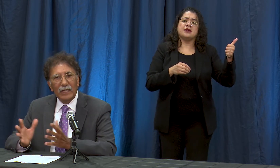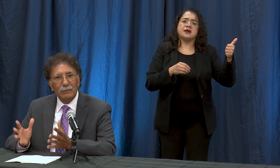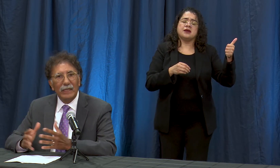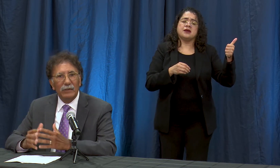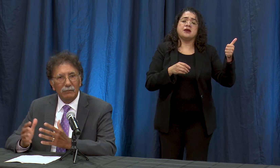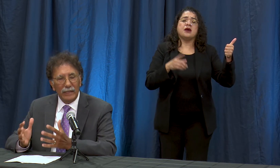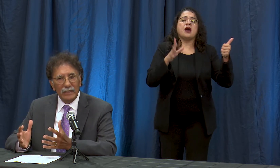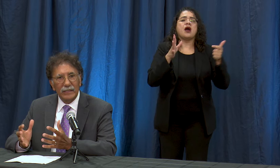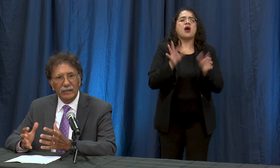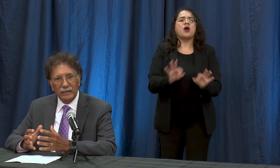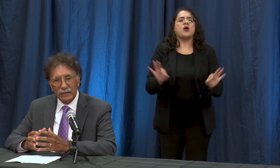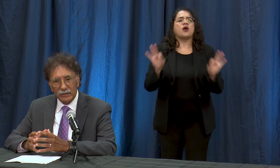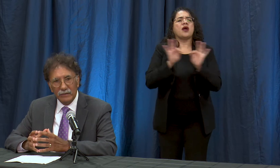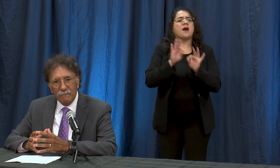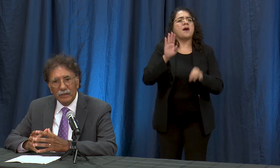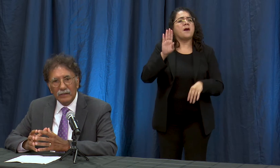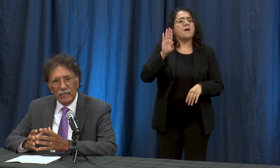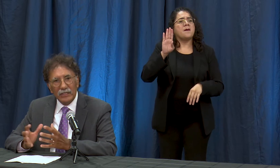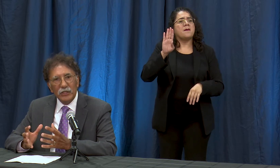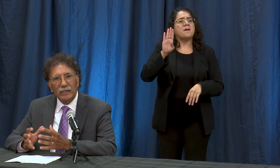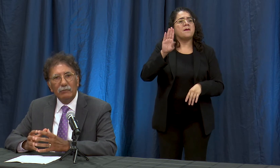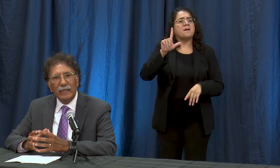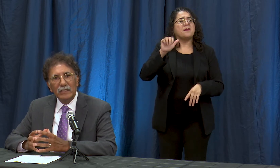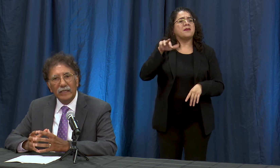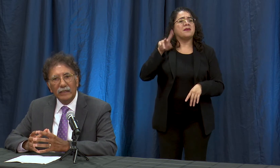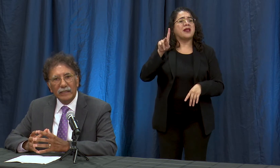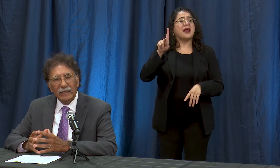explain what a blank sailing is. Essentially a blank sailing is a